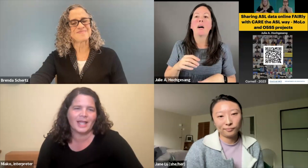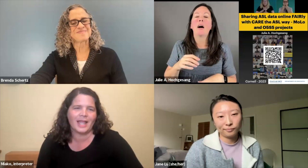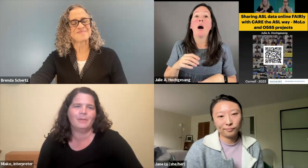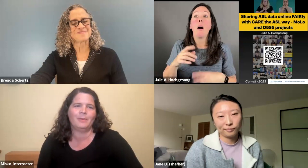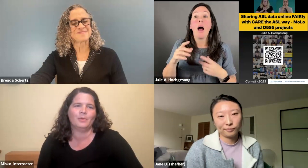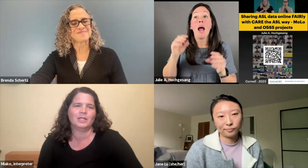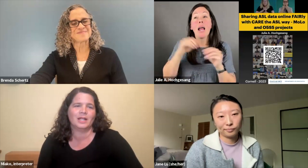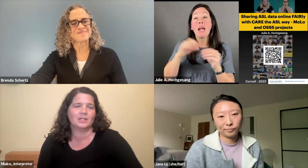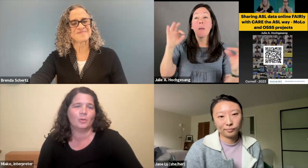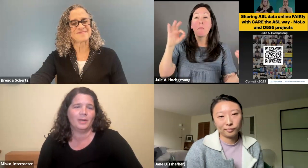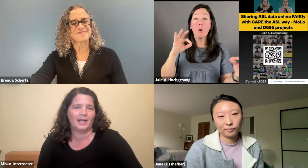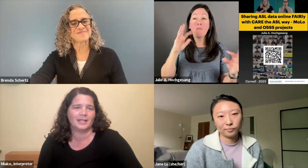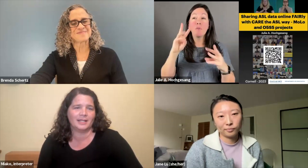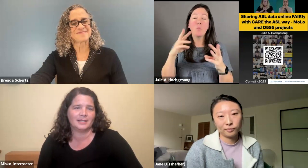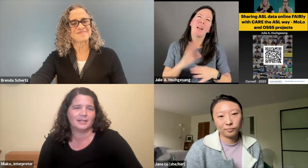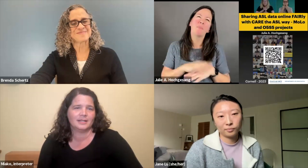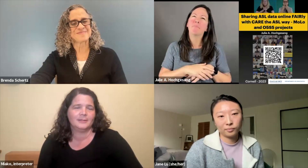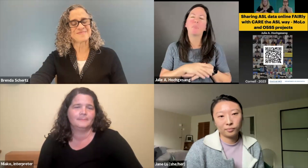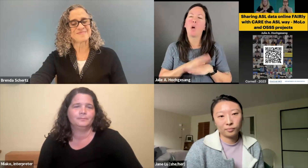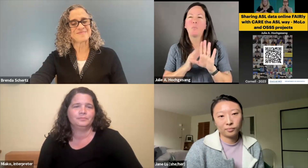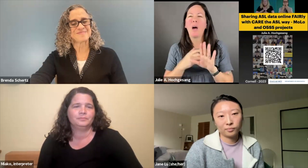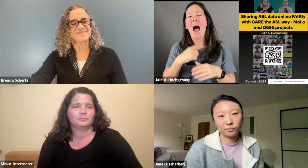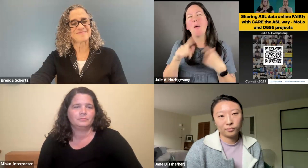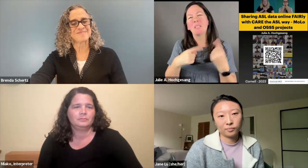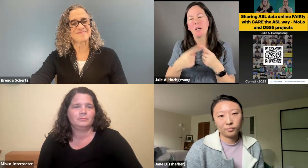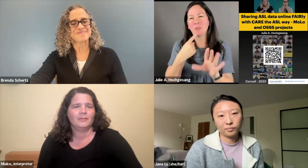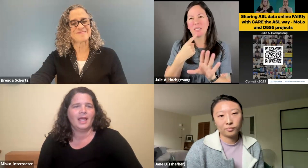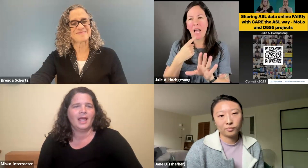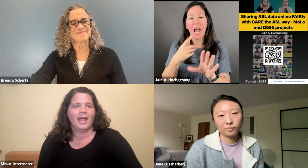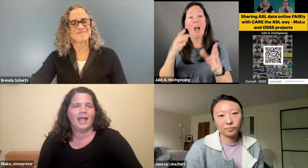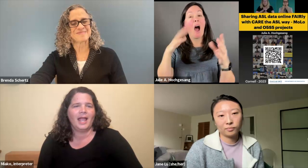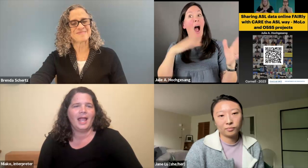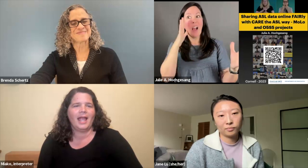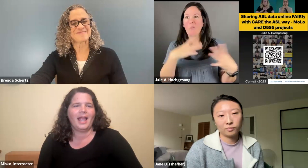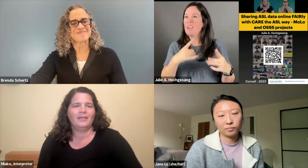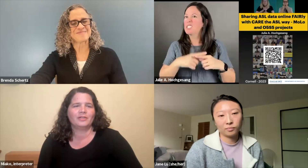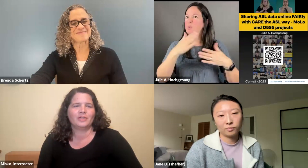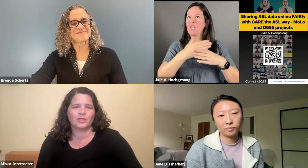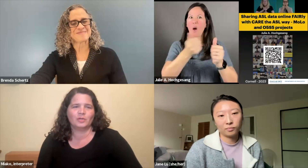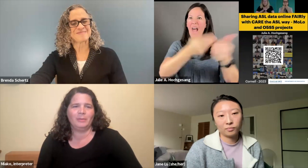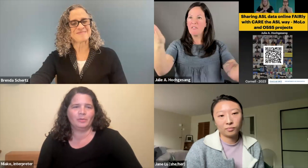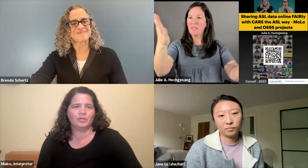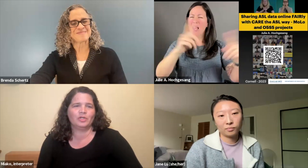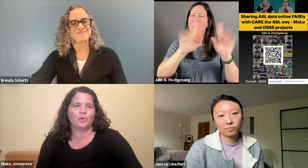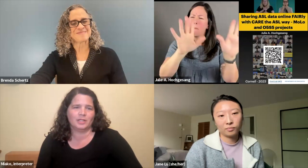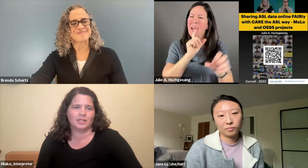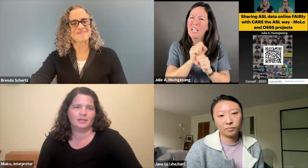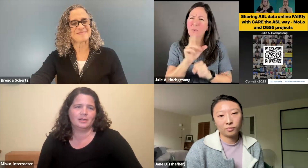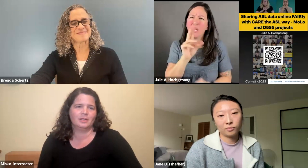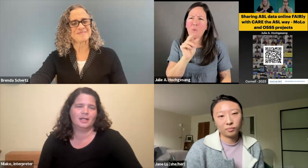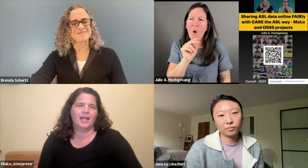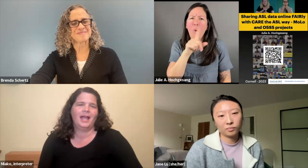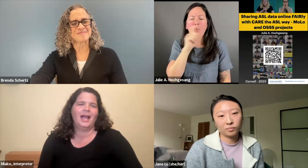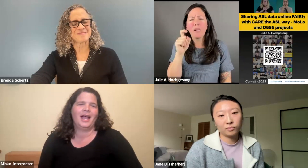can't be posted as Open Access and there's also People's Choice